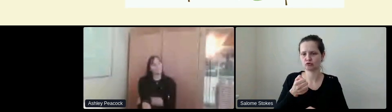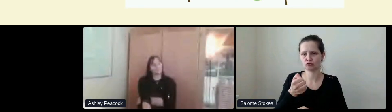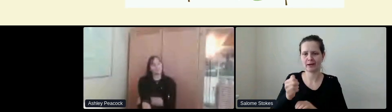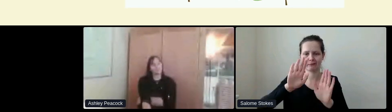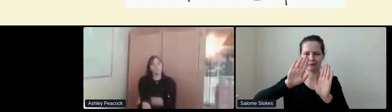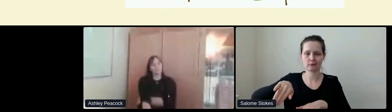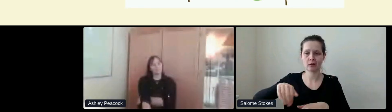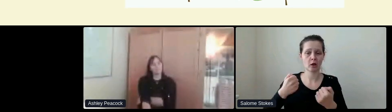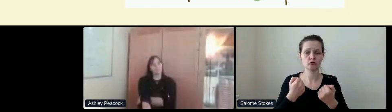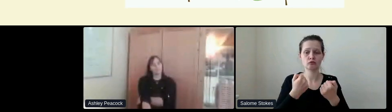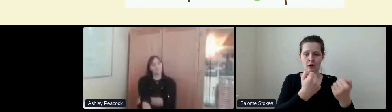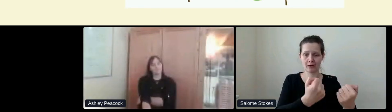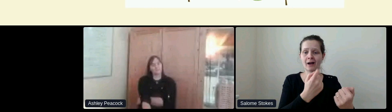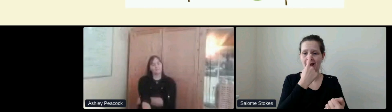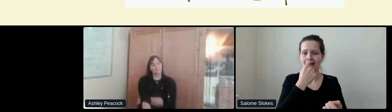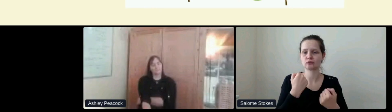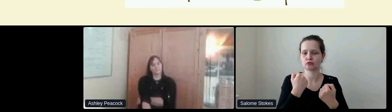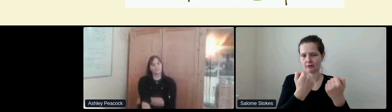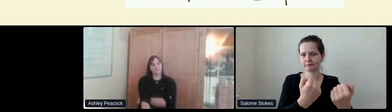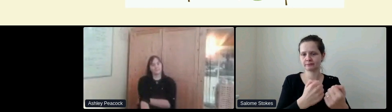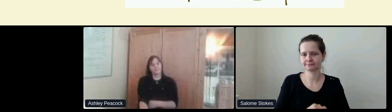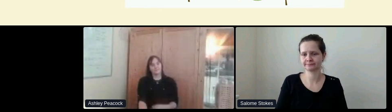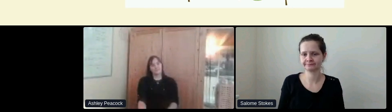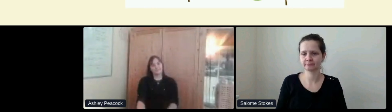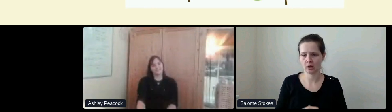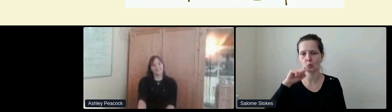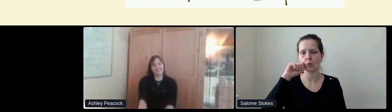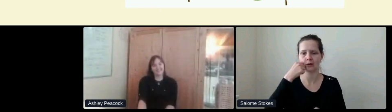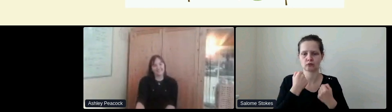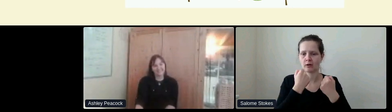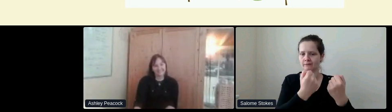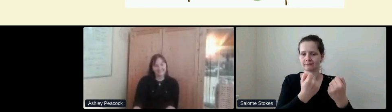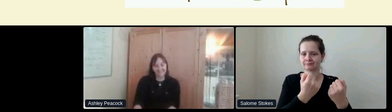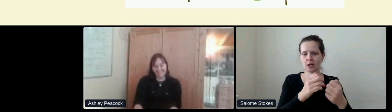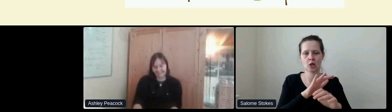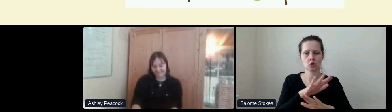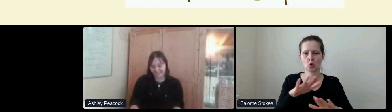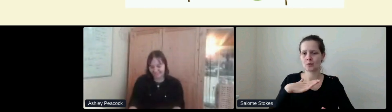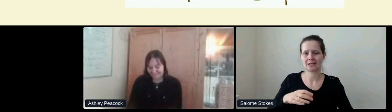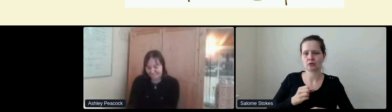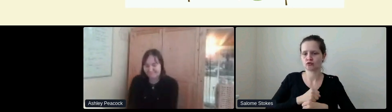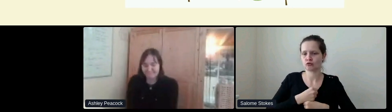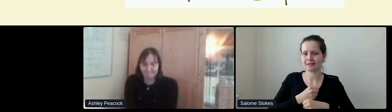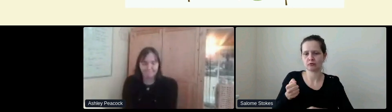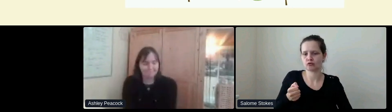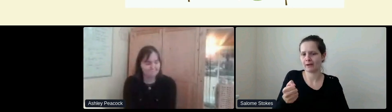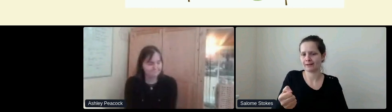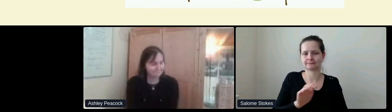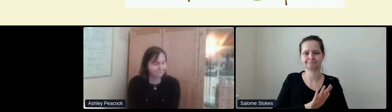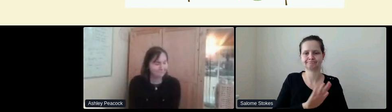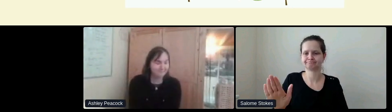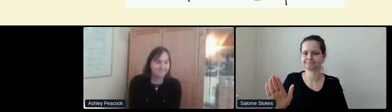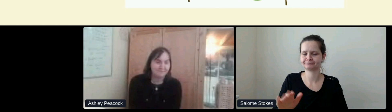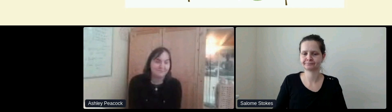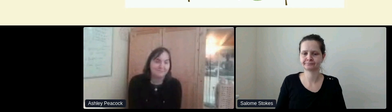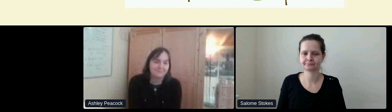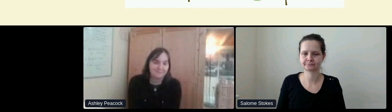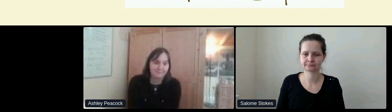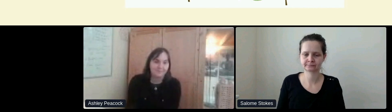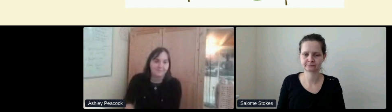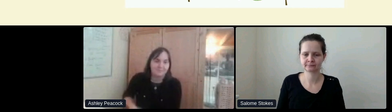capable of driving, I am going to drive. I do not need this stress in my life. I think I had like